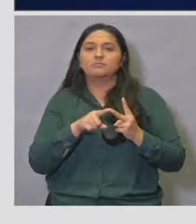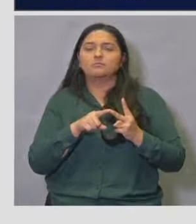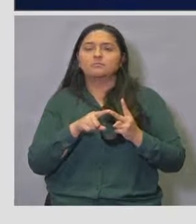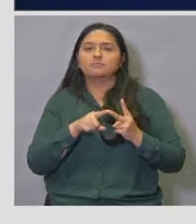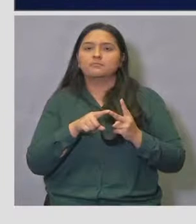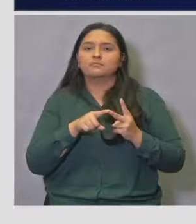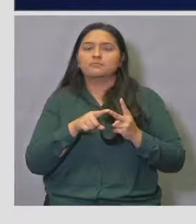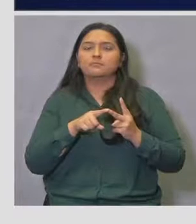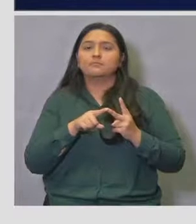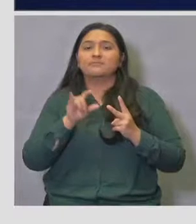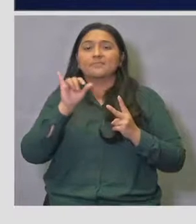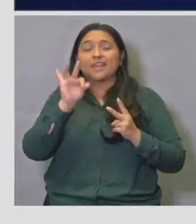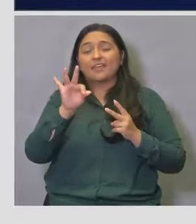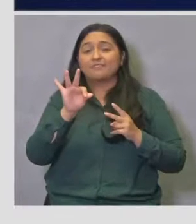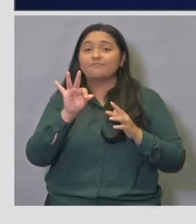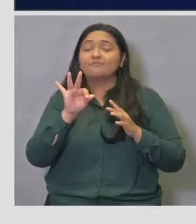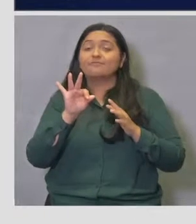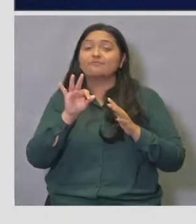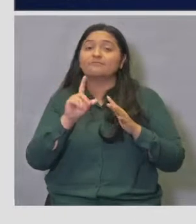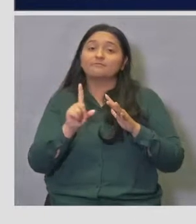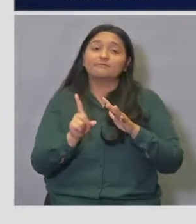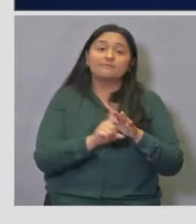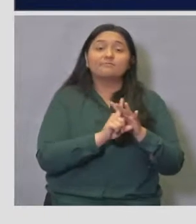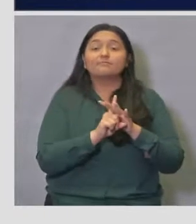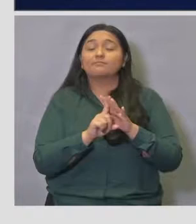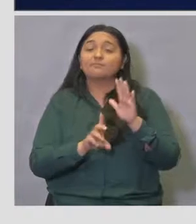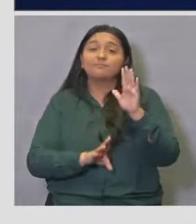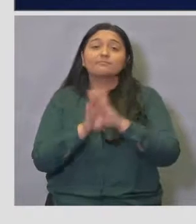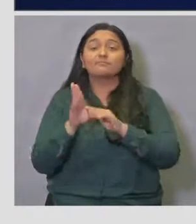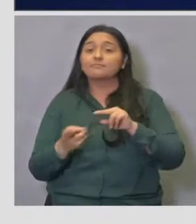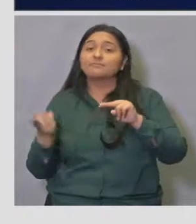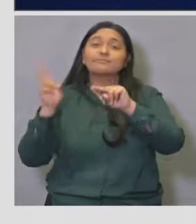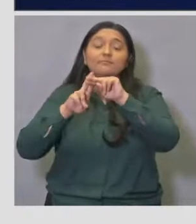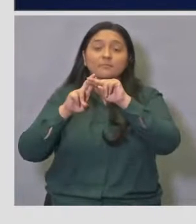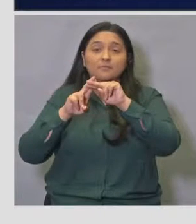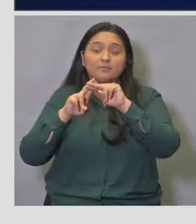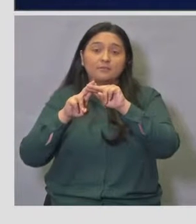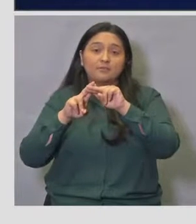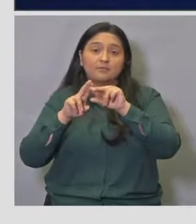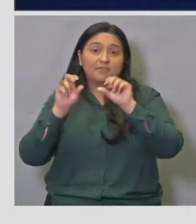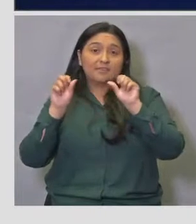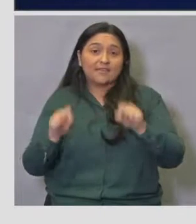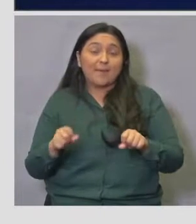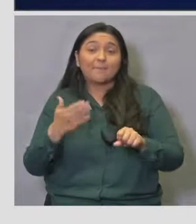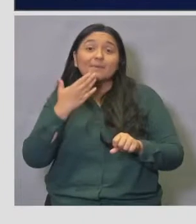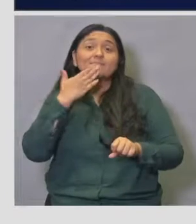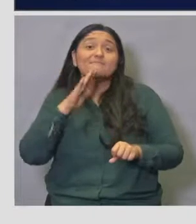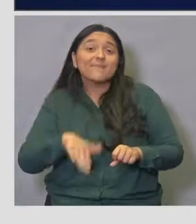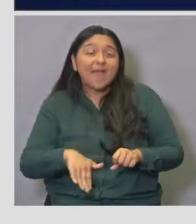ONE OTHER QUESTION, CAN A RESURGENCE EVER BE AS BAD AS IT